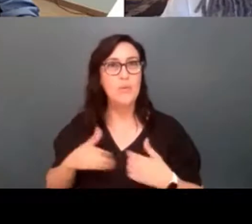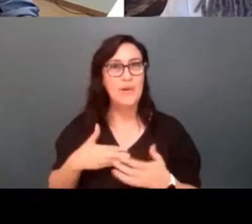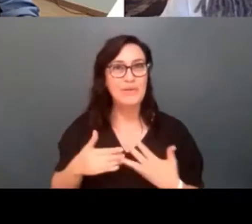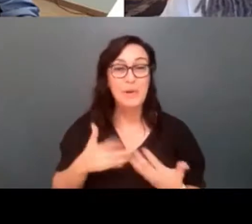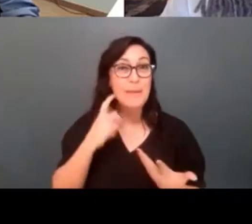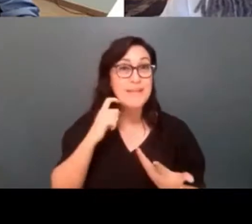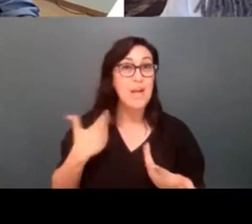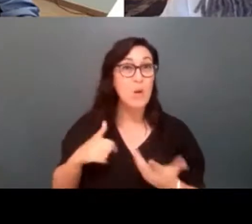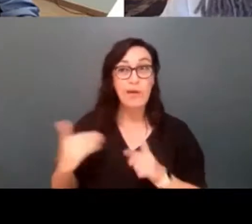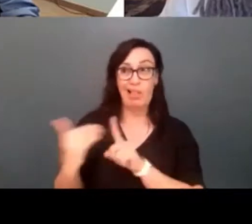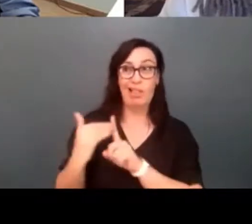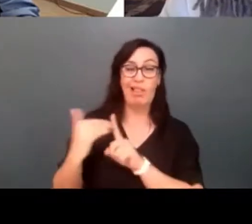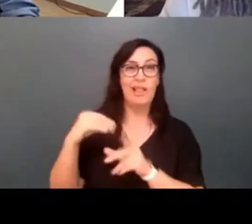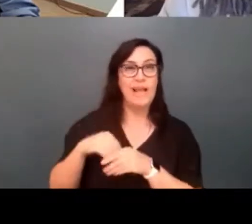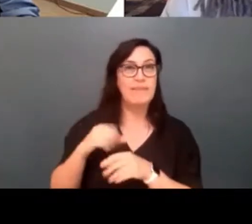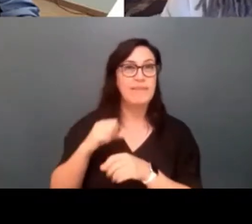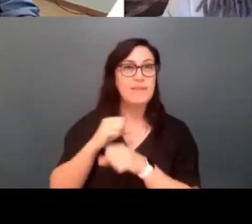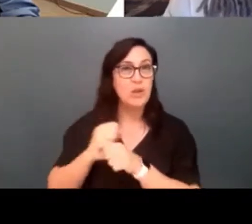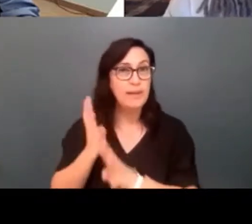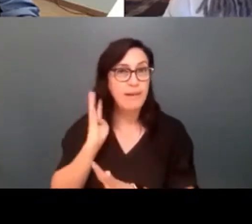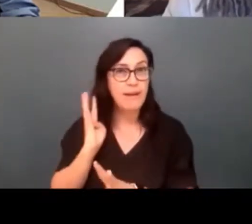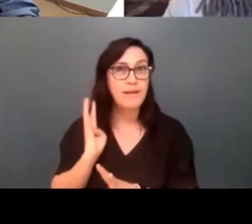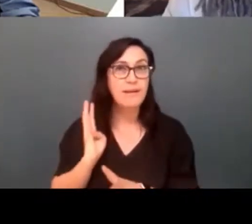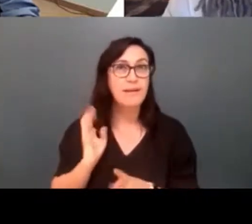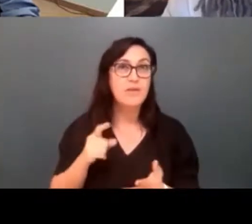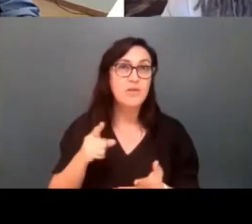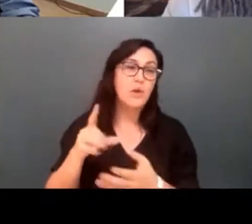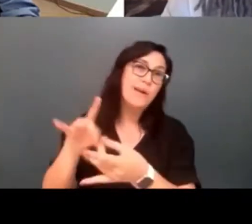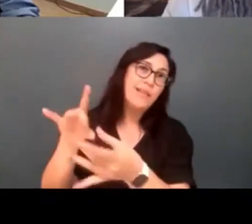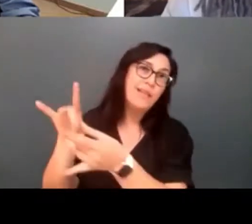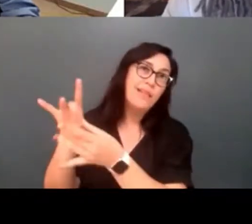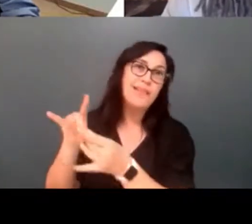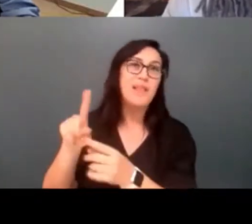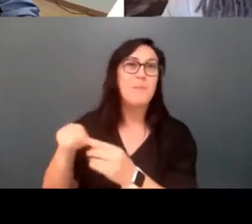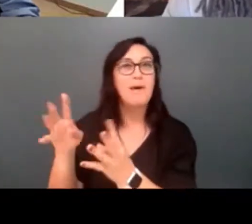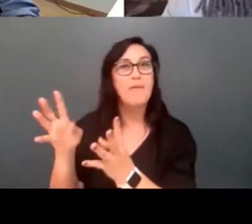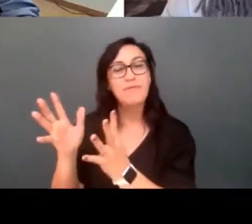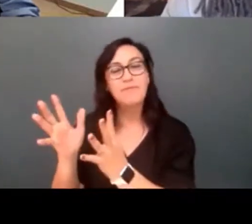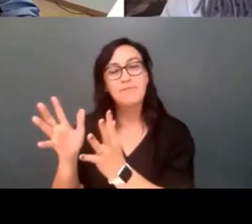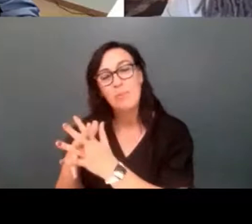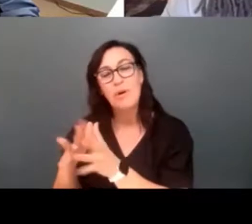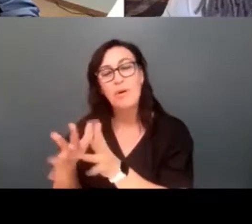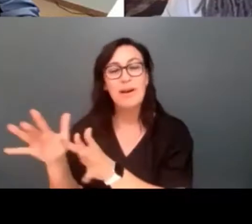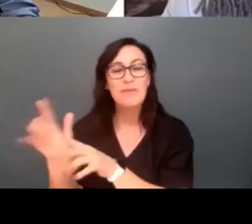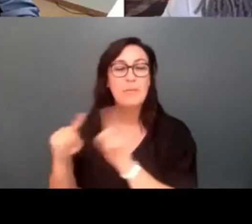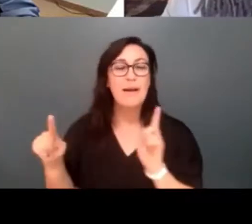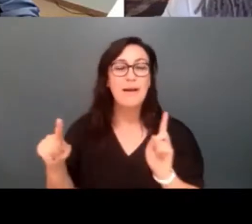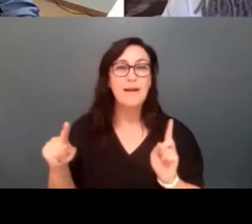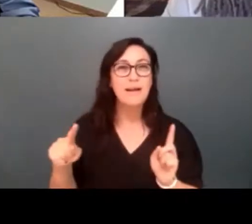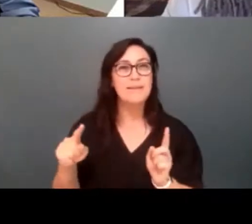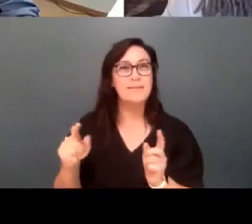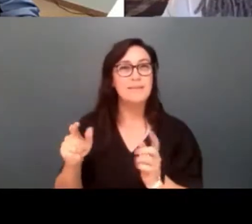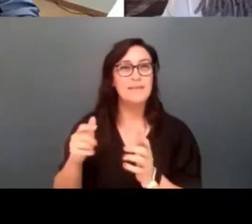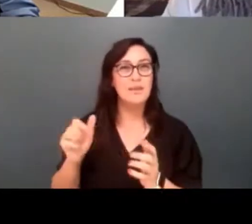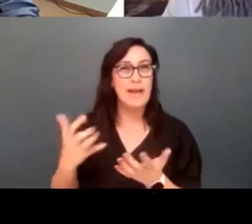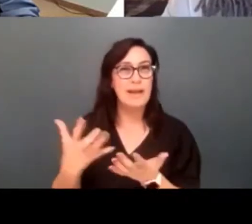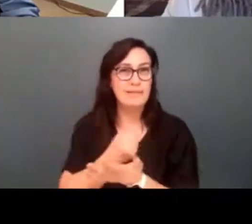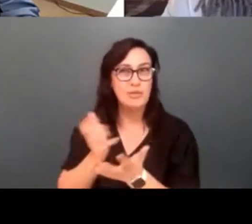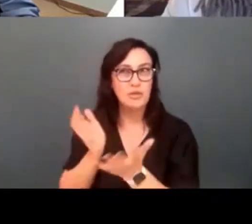and stave off the other scrutiny that will come through in the security line. So it's hitting home. And I hope our colleagues